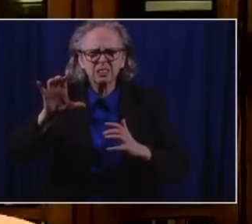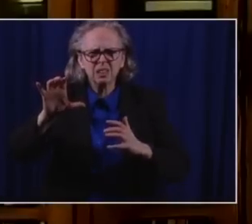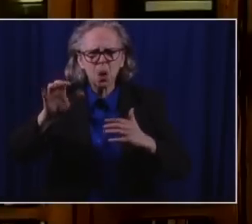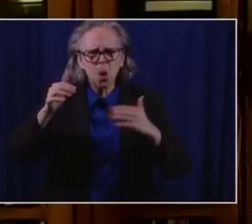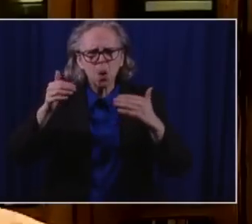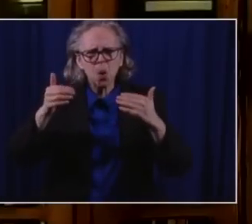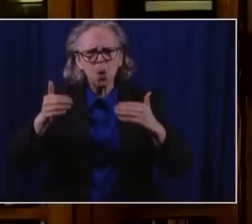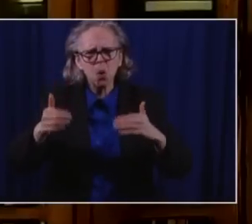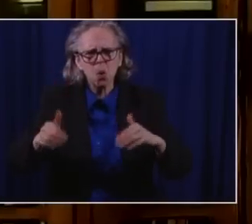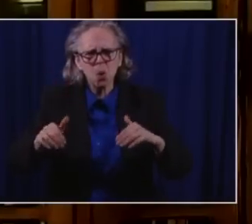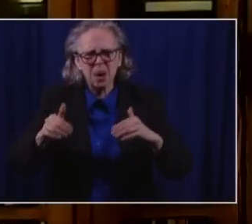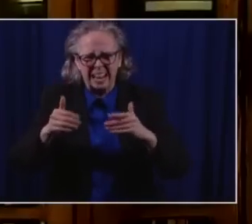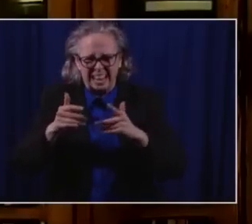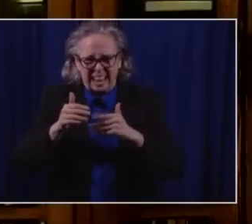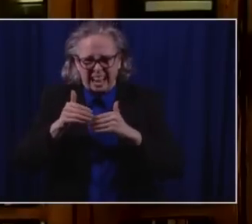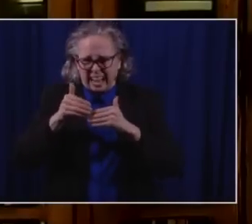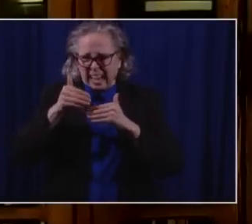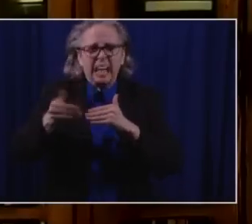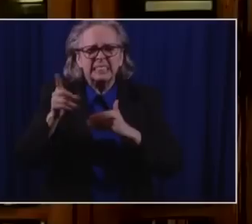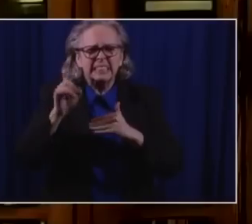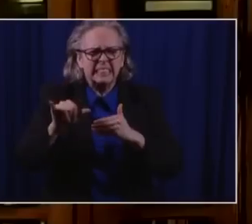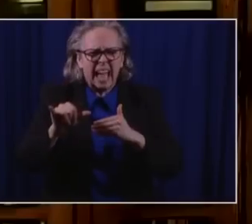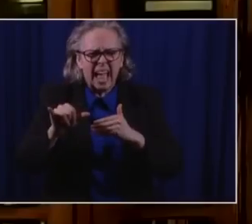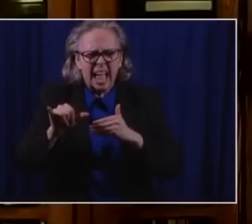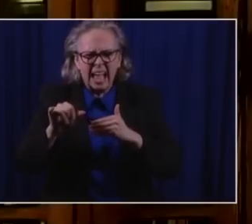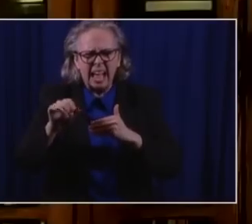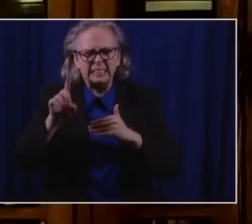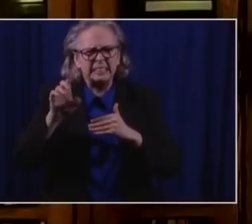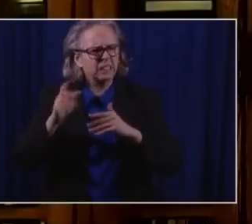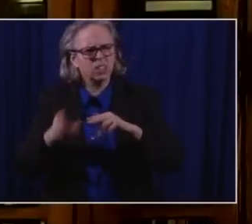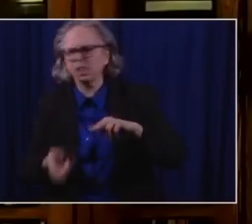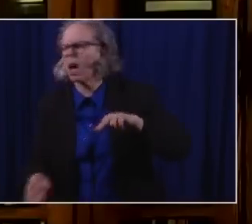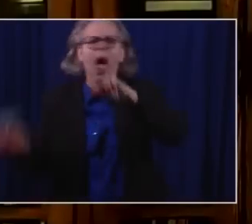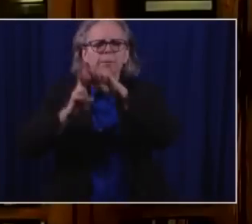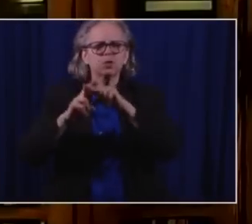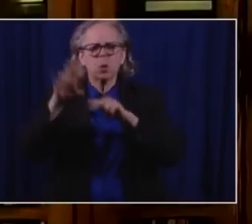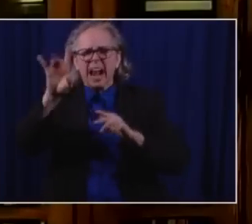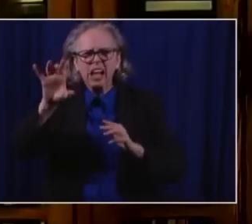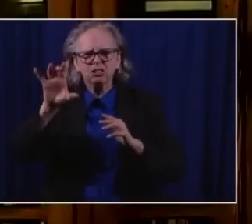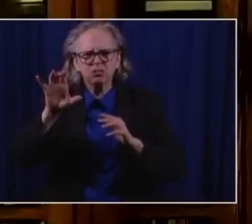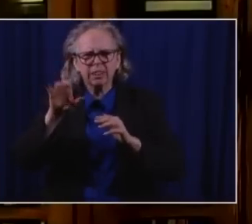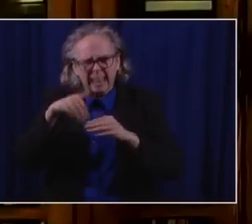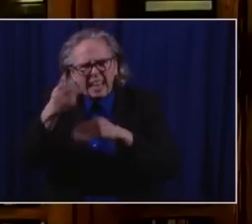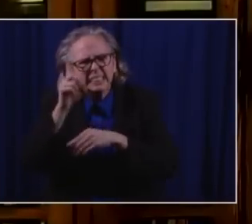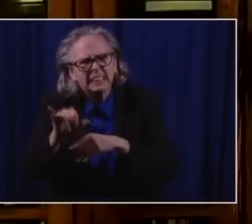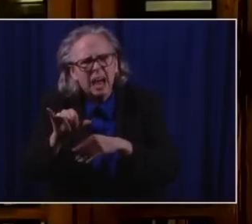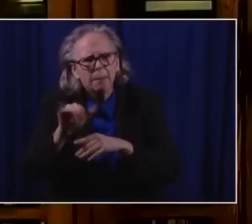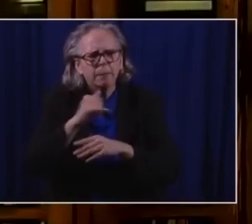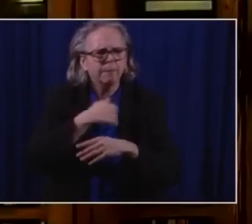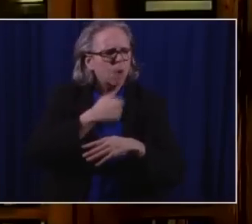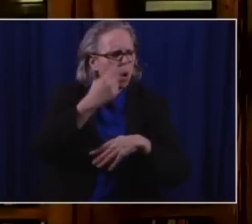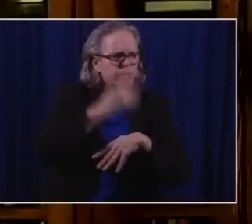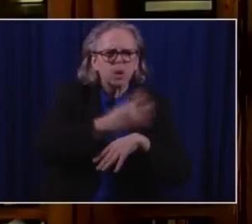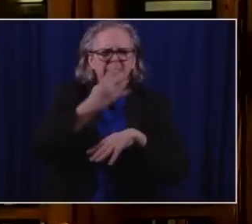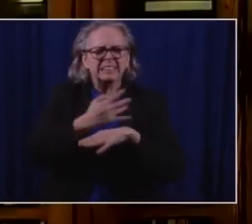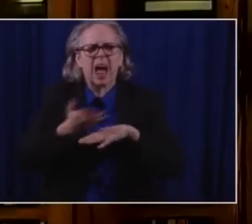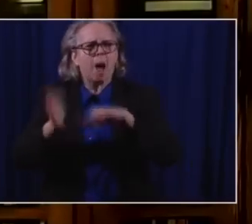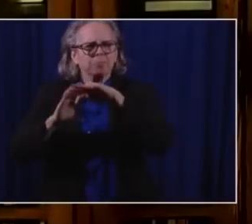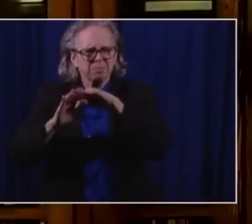40's later on November, 10th we cross 600 patients for the first time. A week later on the 17th we cross 700 patients for the first time. The next day on